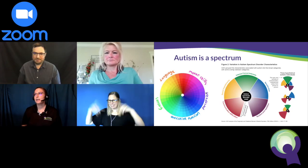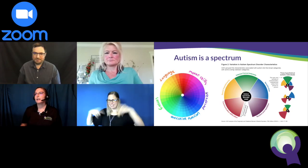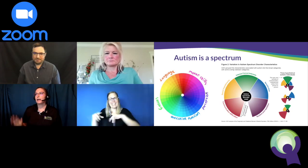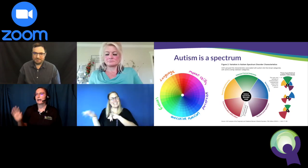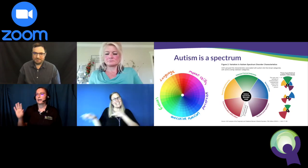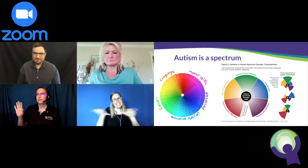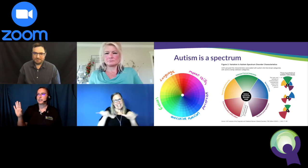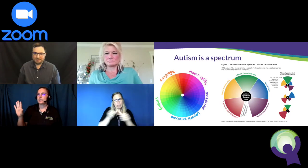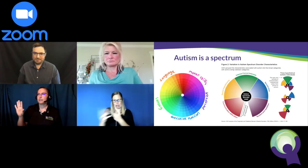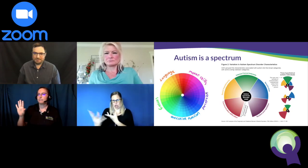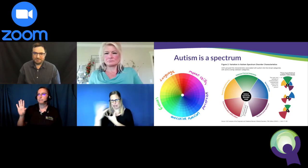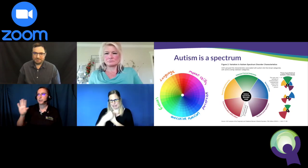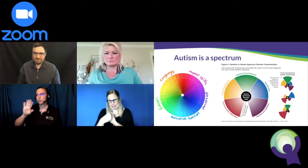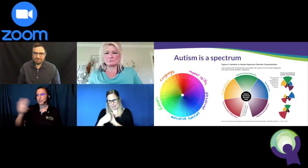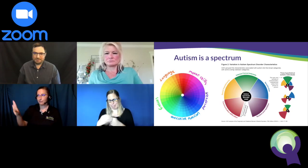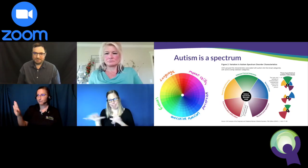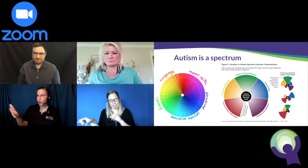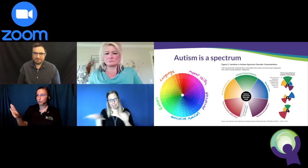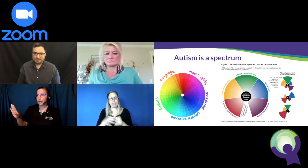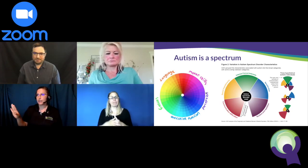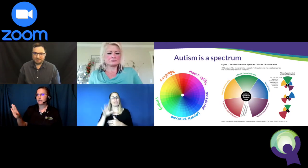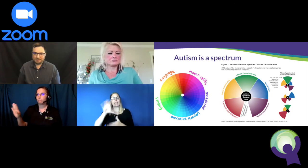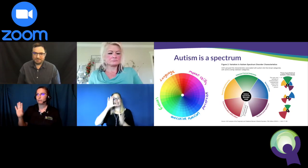The pictures on the far right really